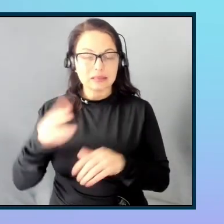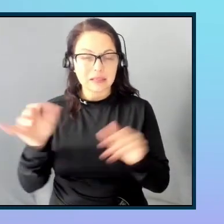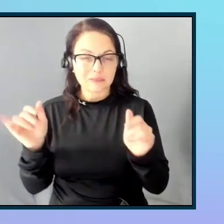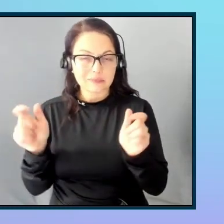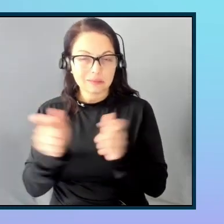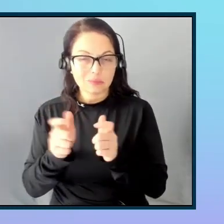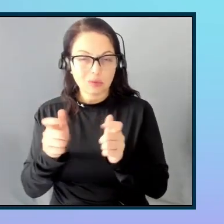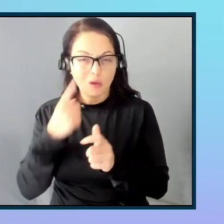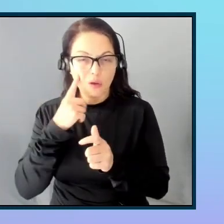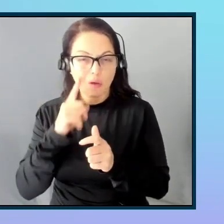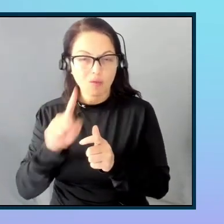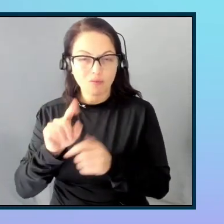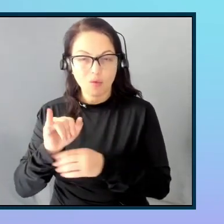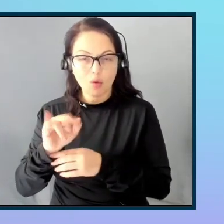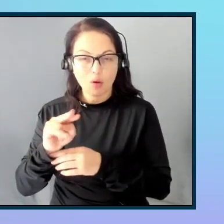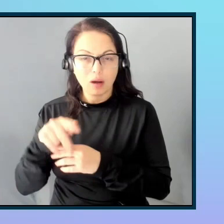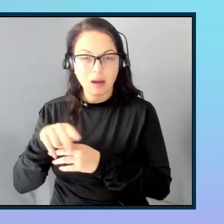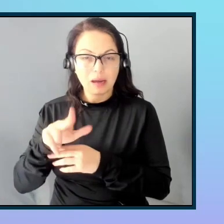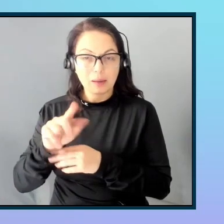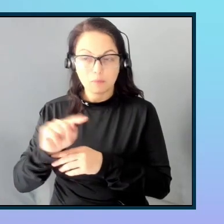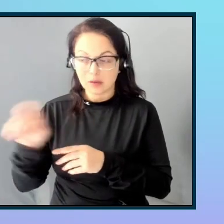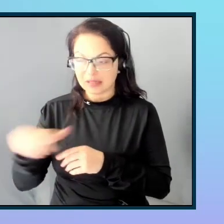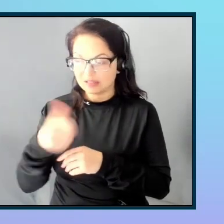Is there other rules for touch devices?